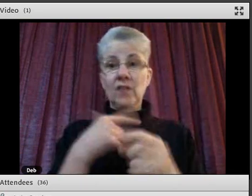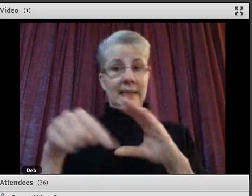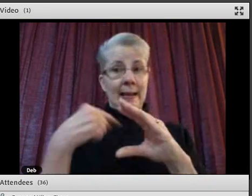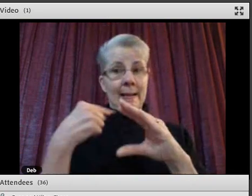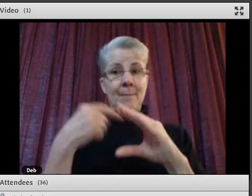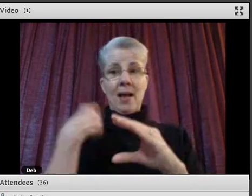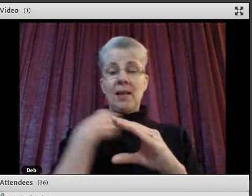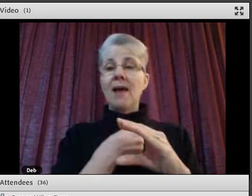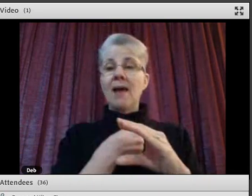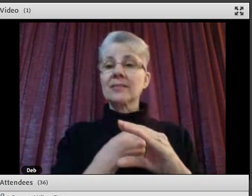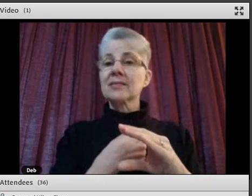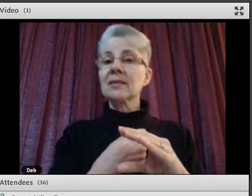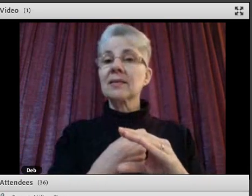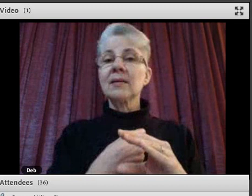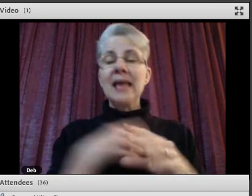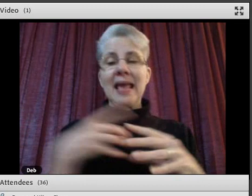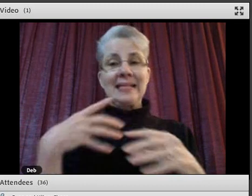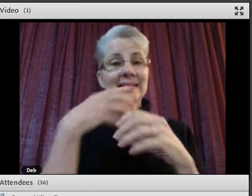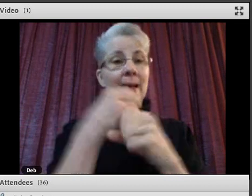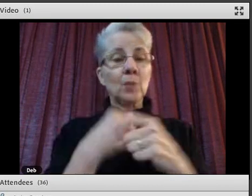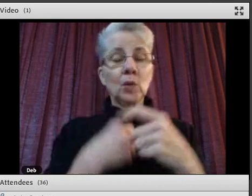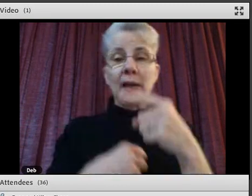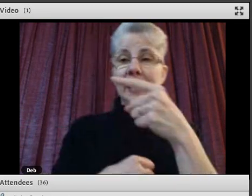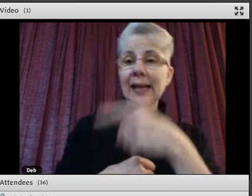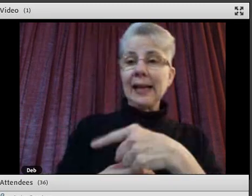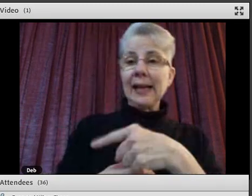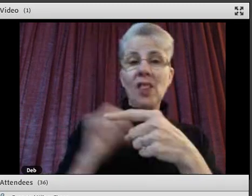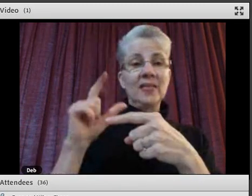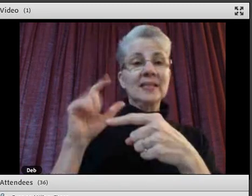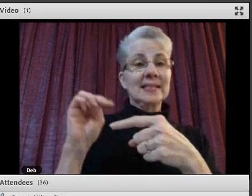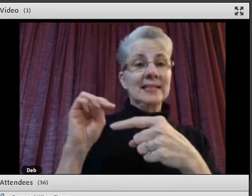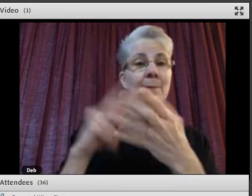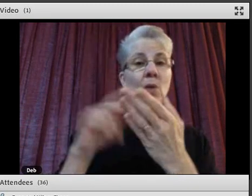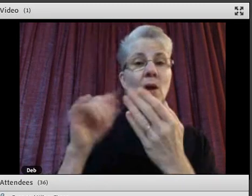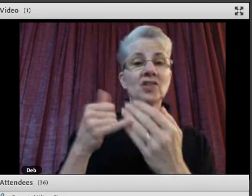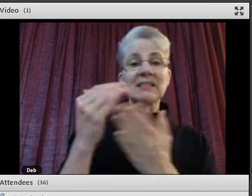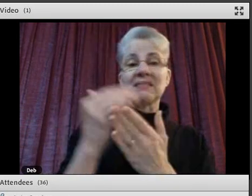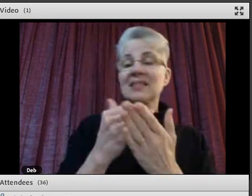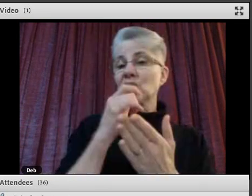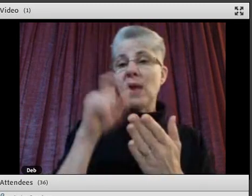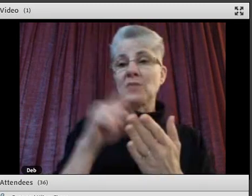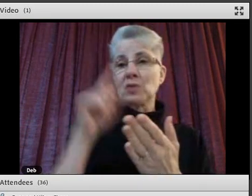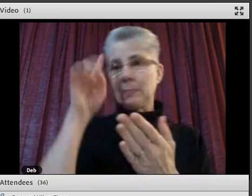If you have any questions, feel free to e-mail us. In summary, the S.T.E.A.M. projects and lessons